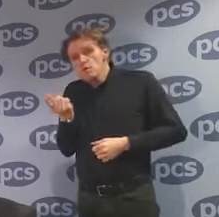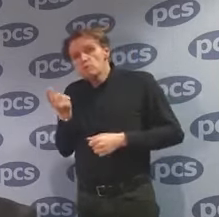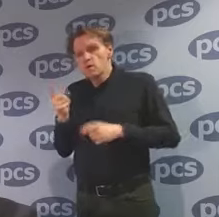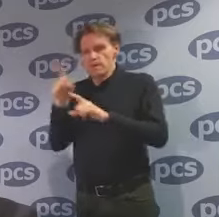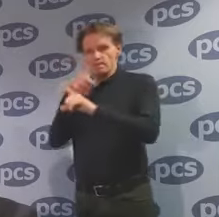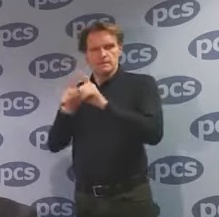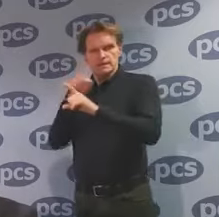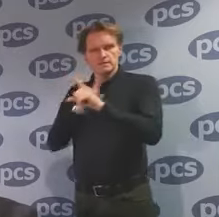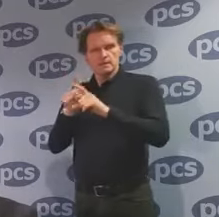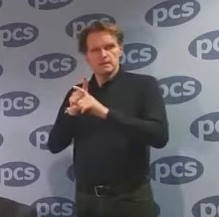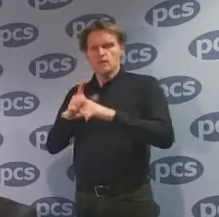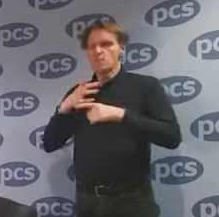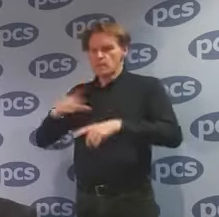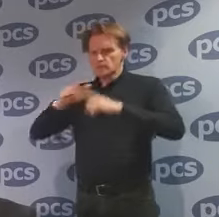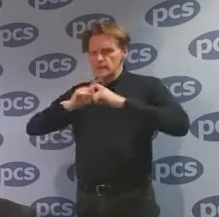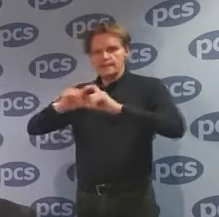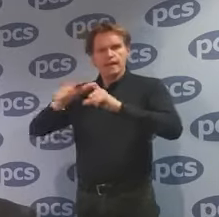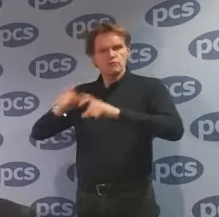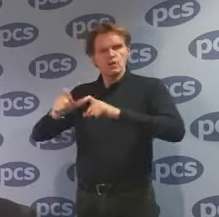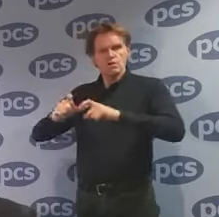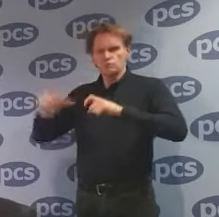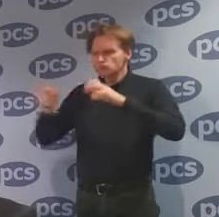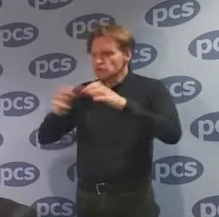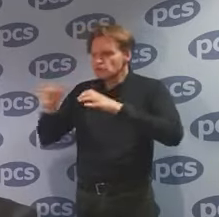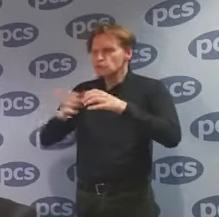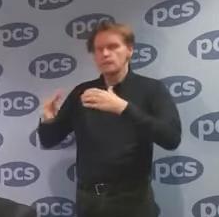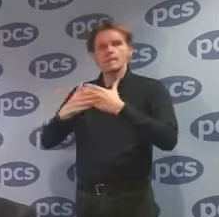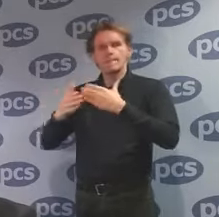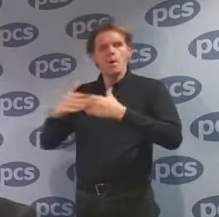recruiting and building the union in every workplace carry on putting